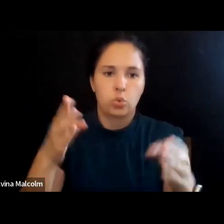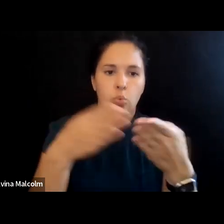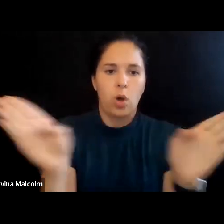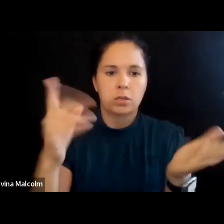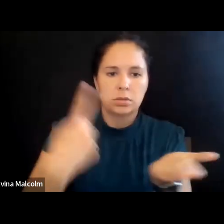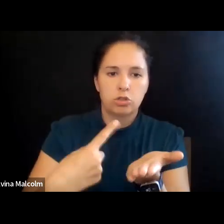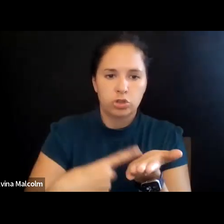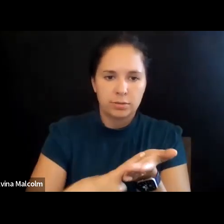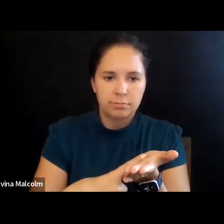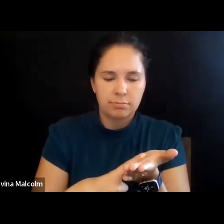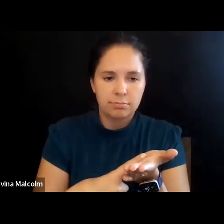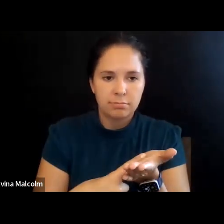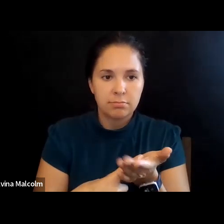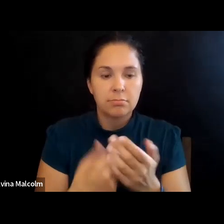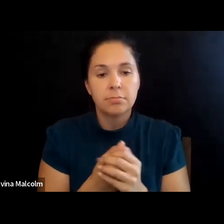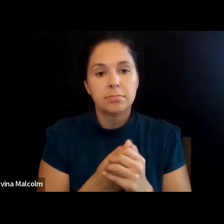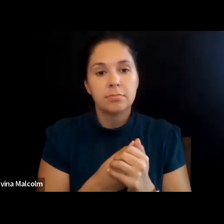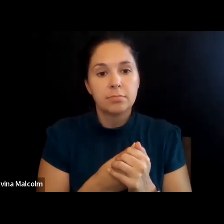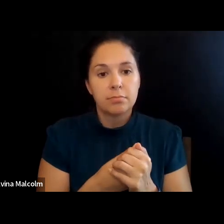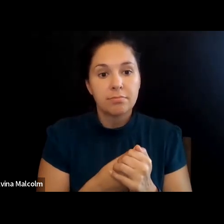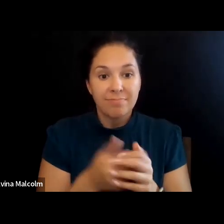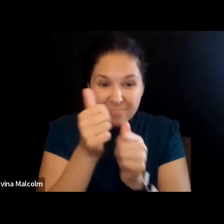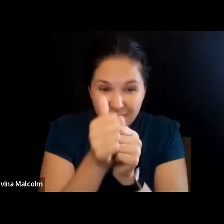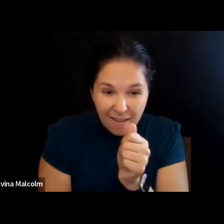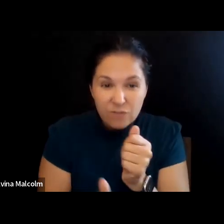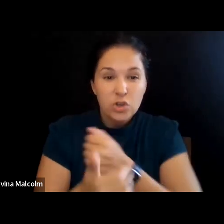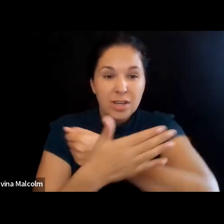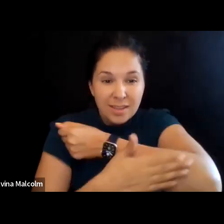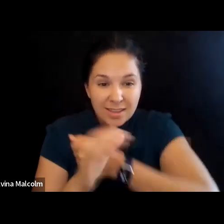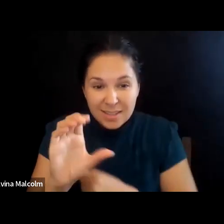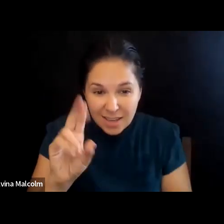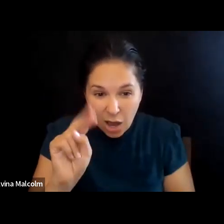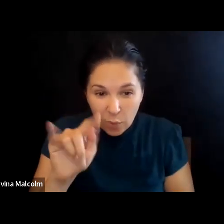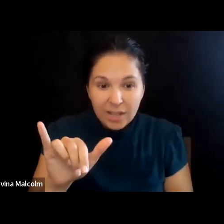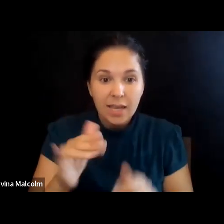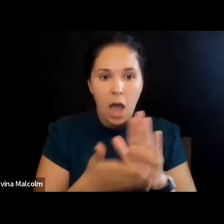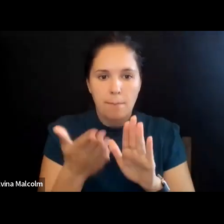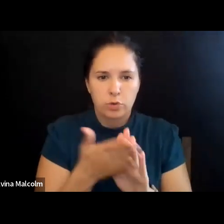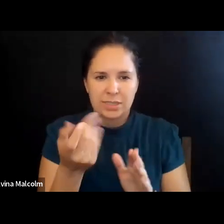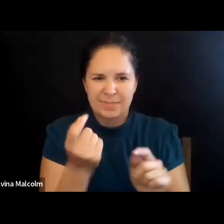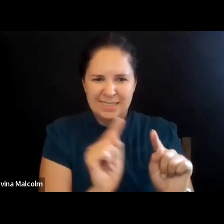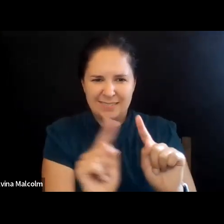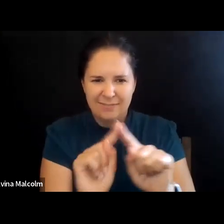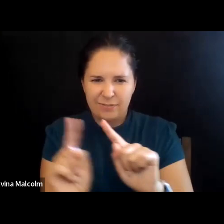there are solutions to this. We just but it's going to be a national